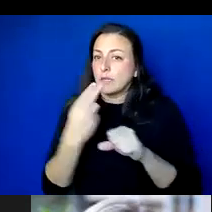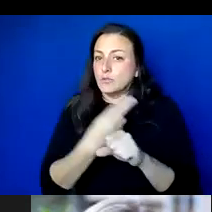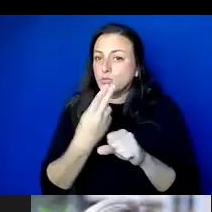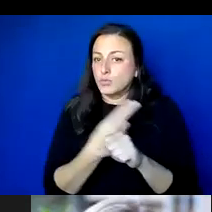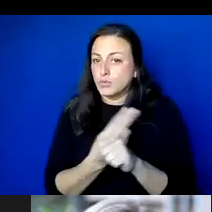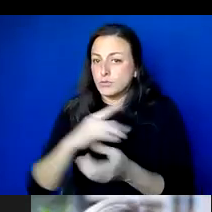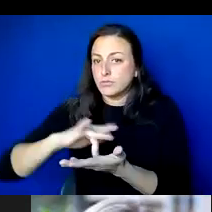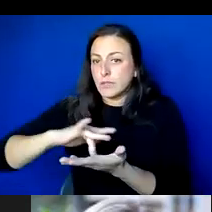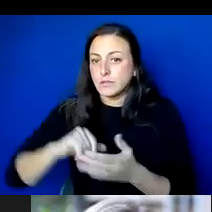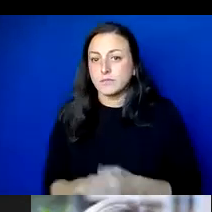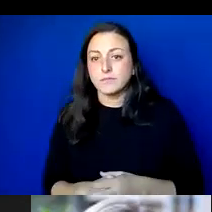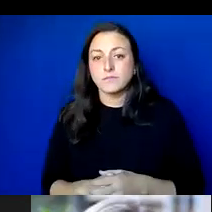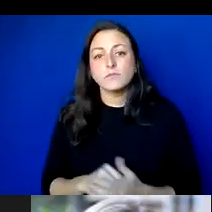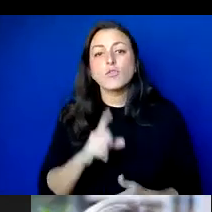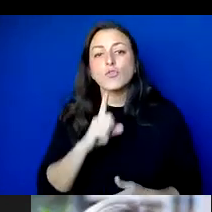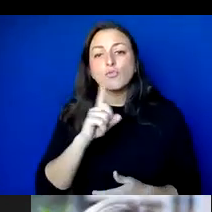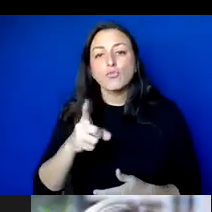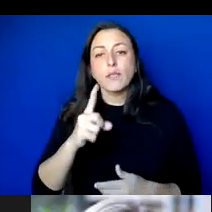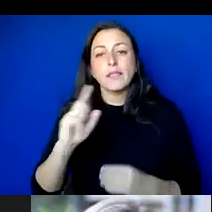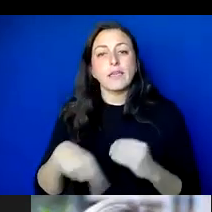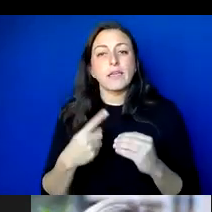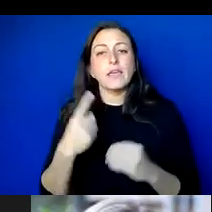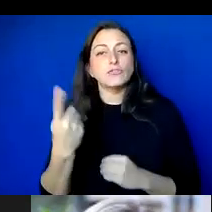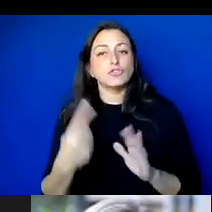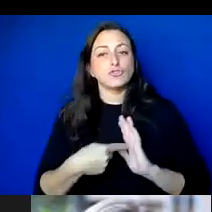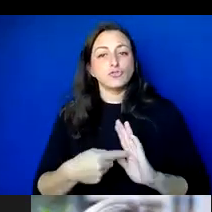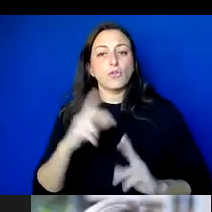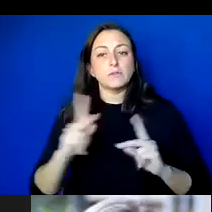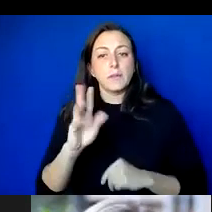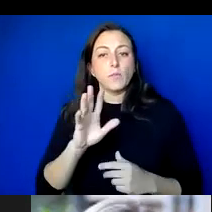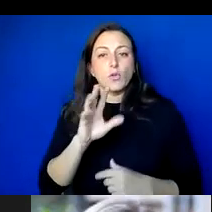and really, it just reflects the people who were enrolled in the trials that looked at how